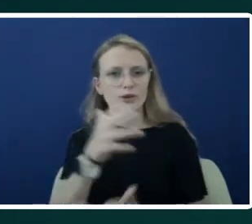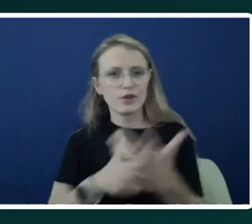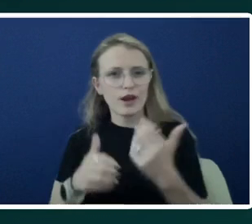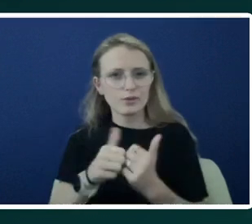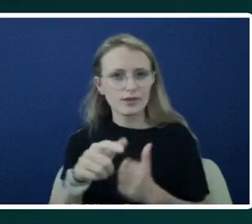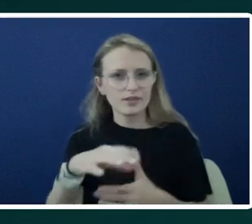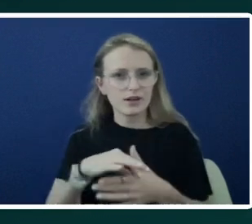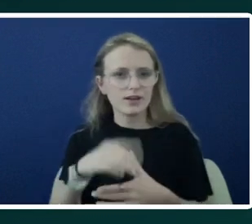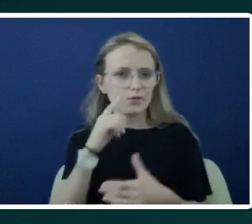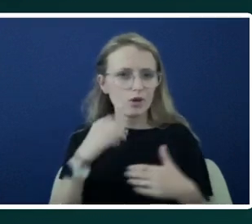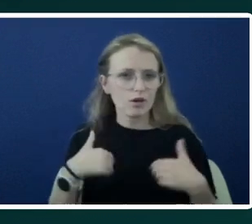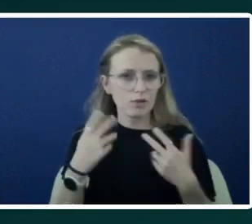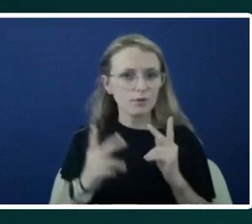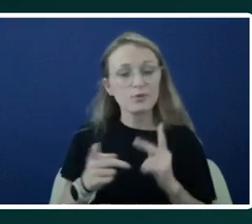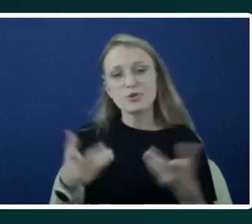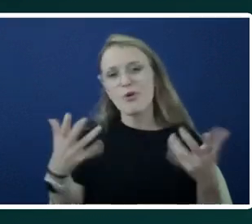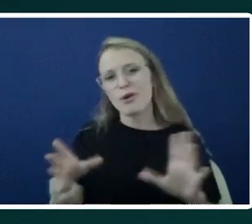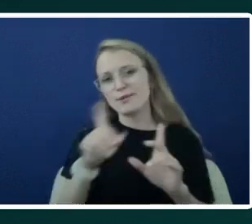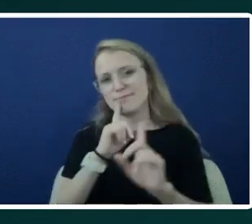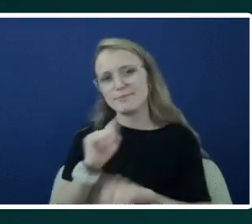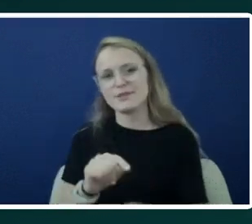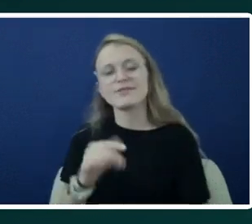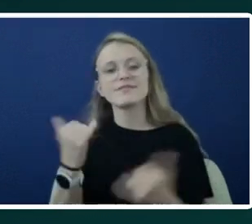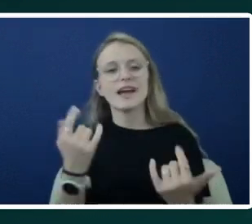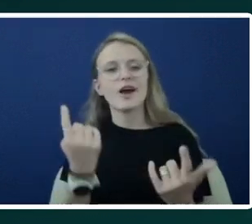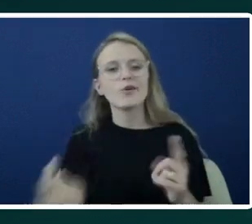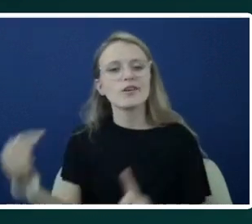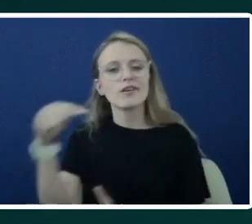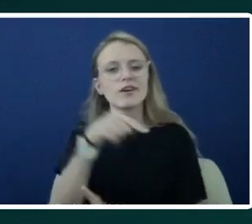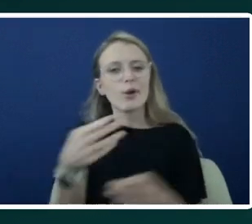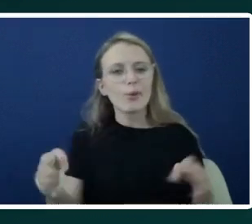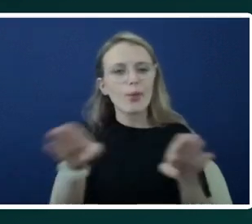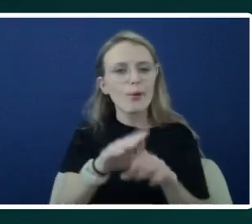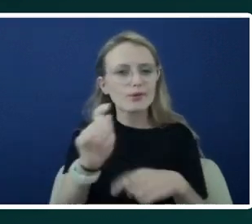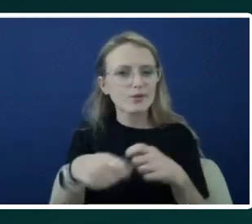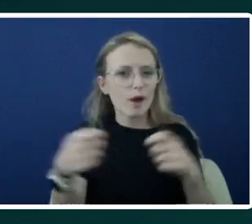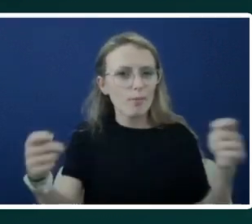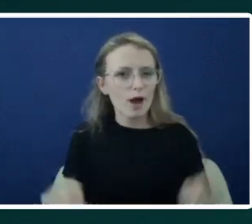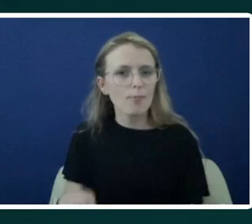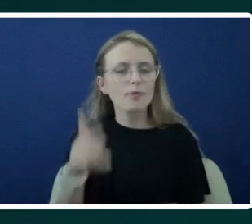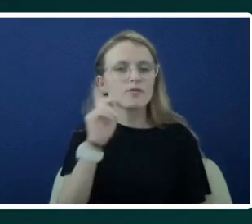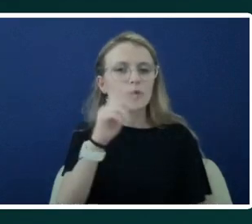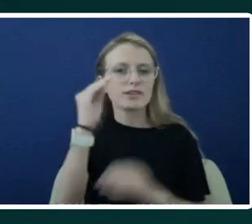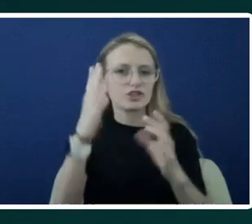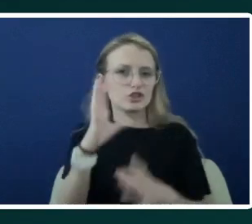like, a closing think for the teachers in the room, think about how you might